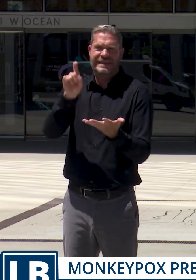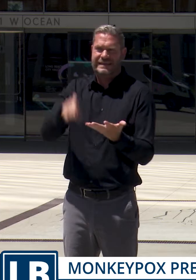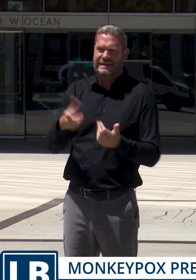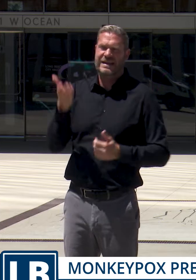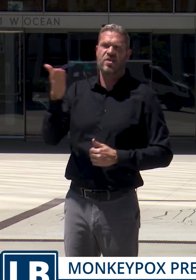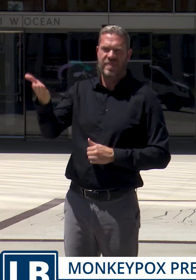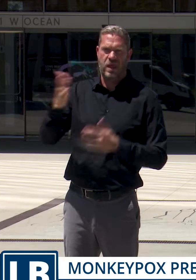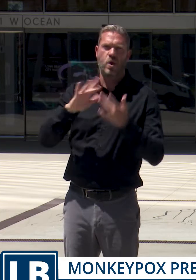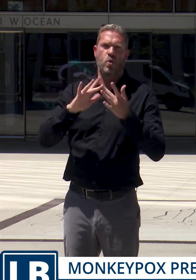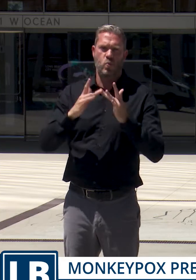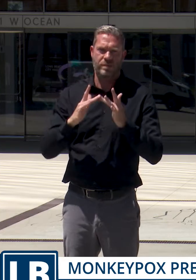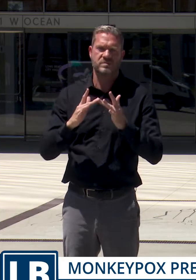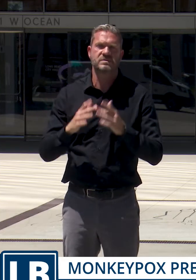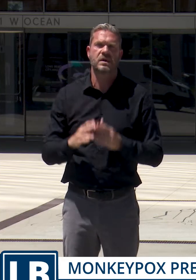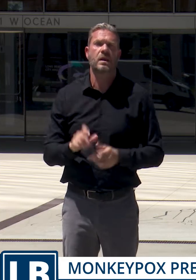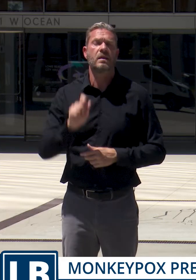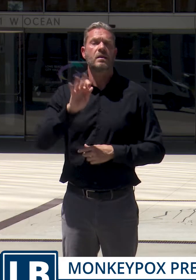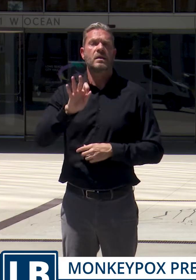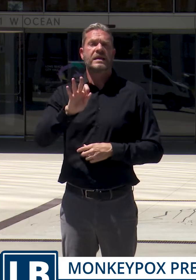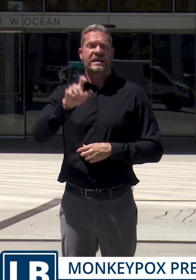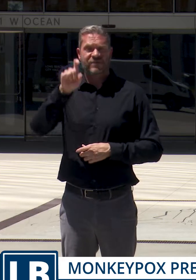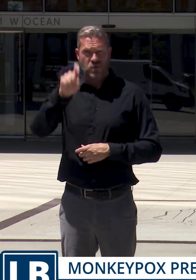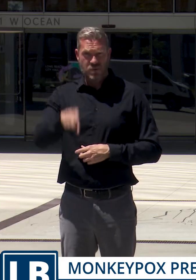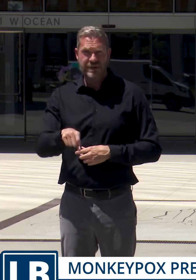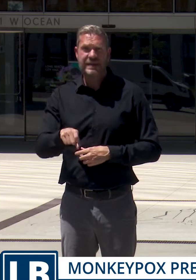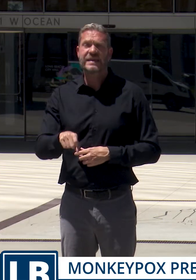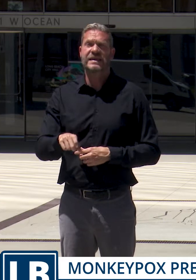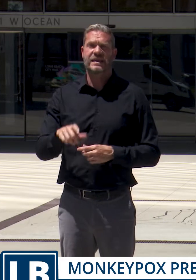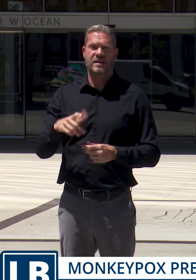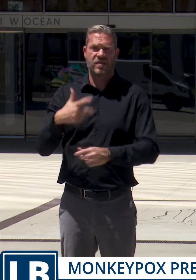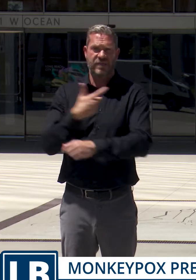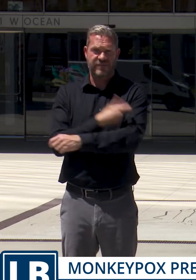if you're interested in receiving the monkeypox vaccine please complete the pre-registration